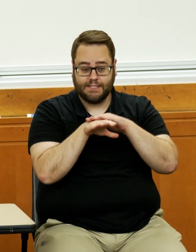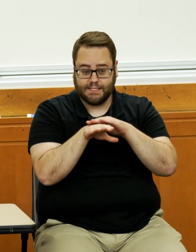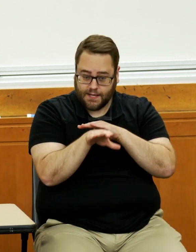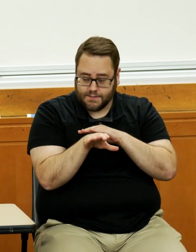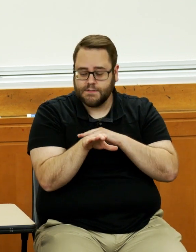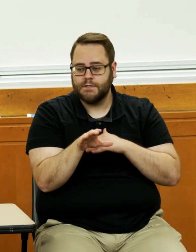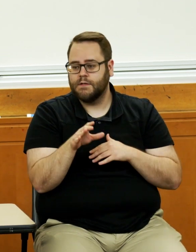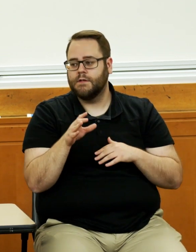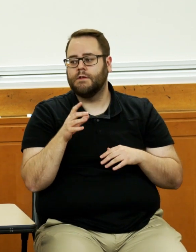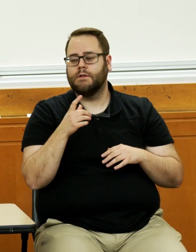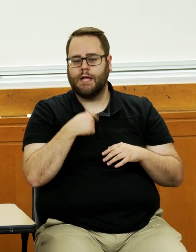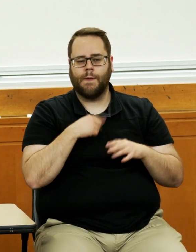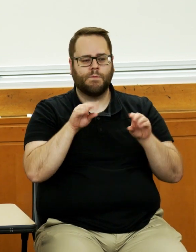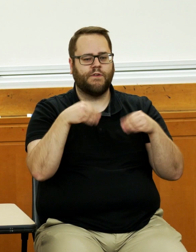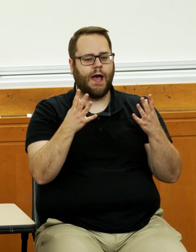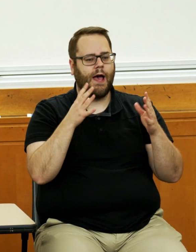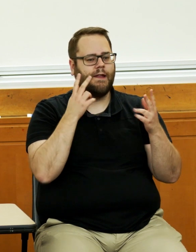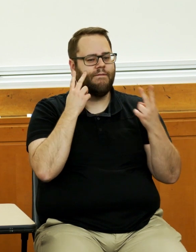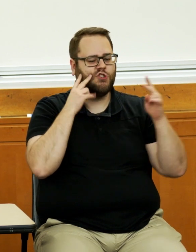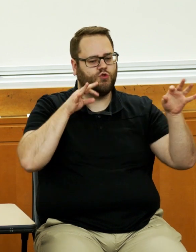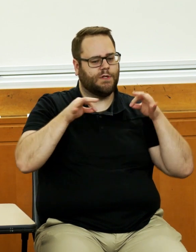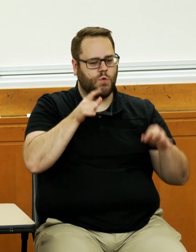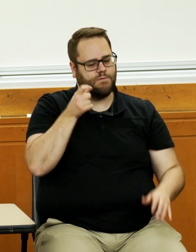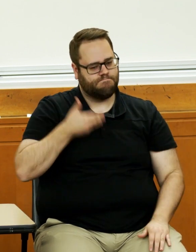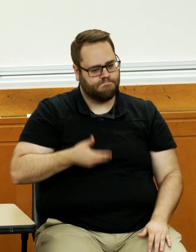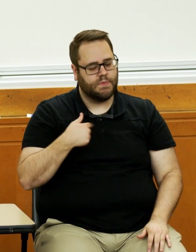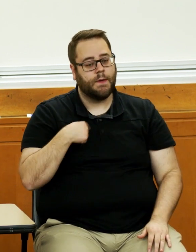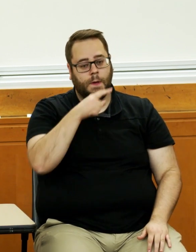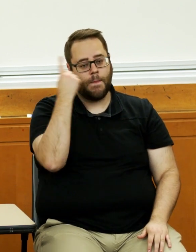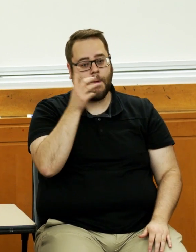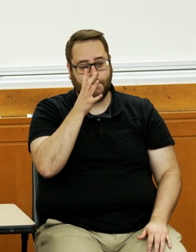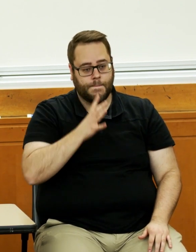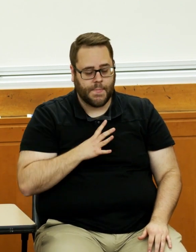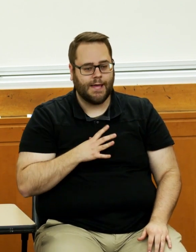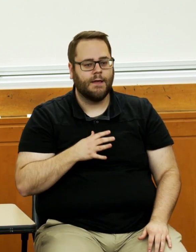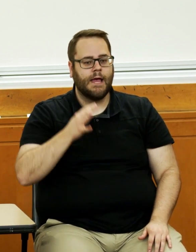begin by providing a visual description of myself. So, I'm a black woman wearing my hair in two